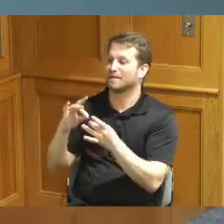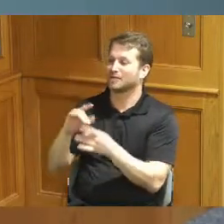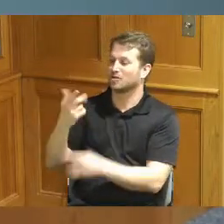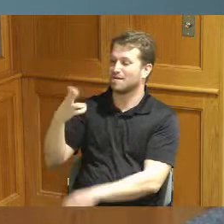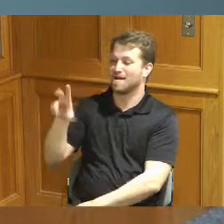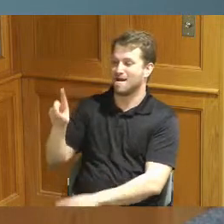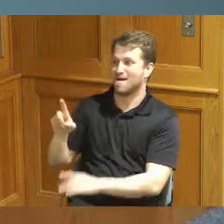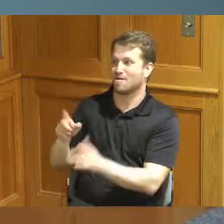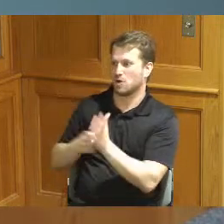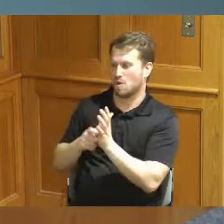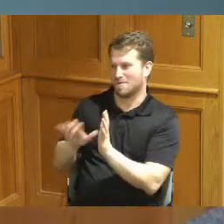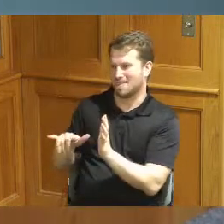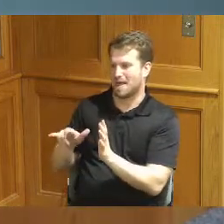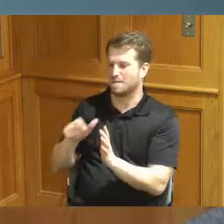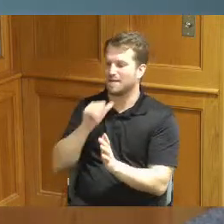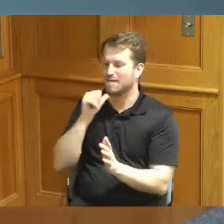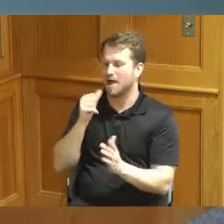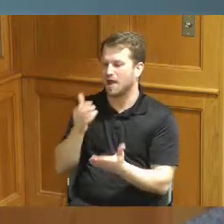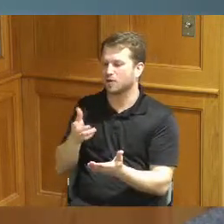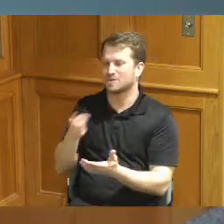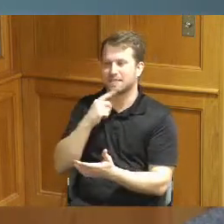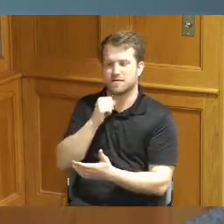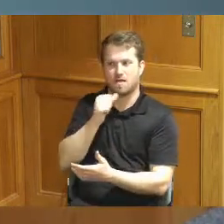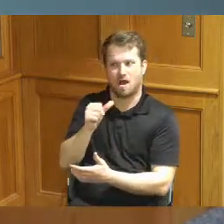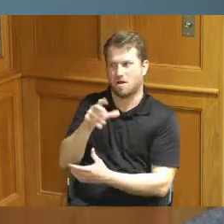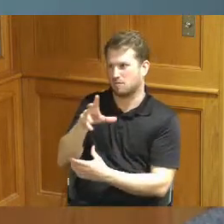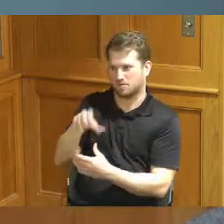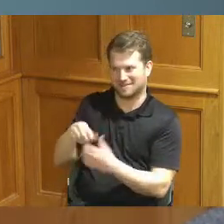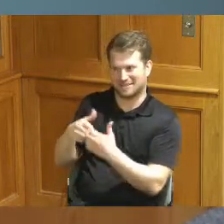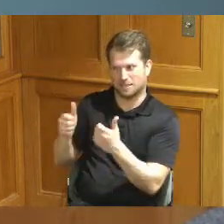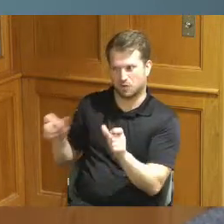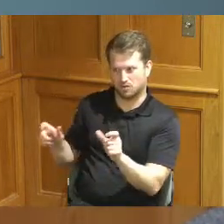but you said that's not in your overhead that's another line item number right okay